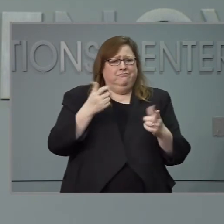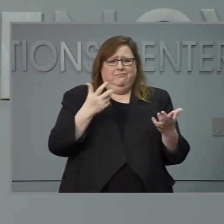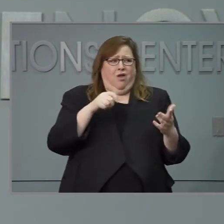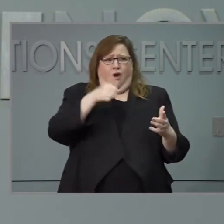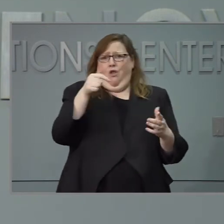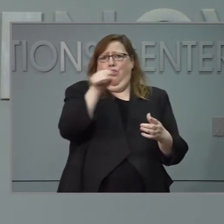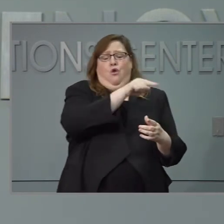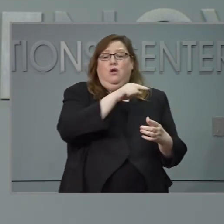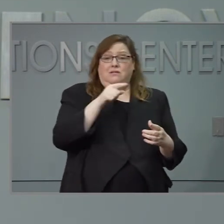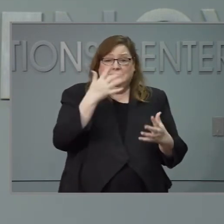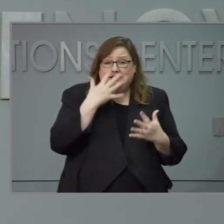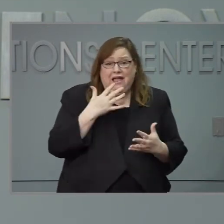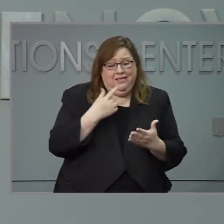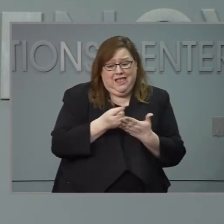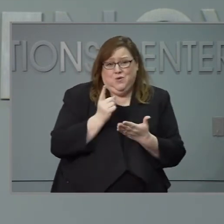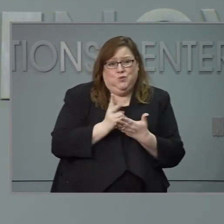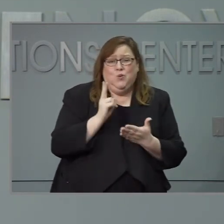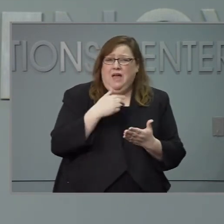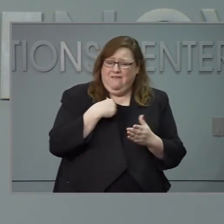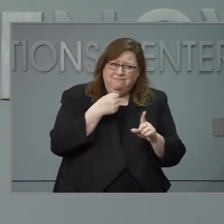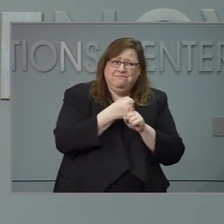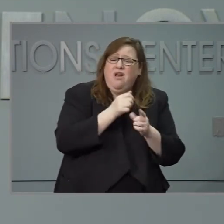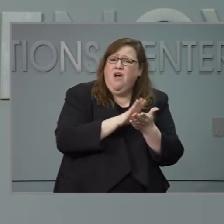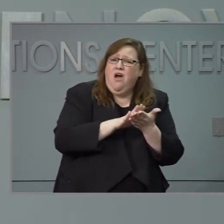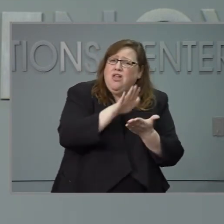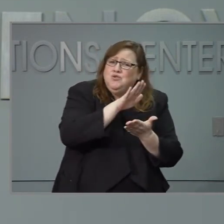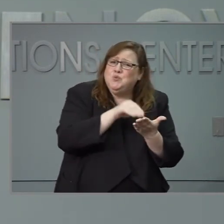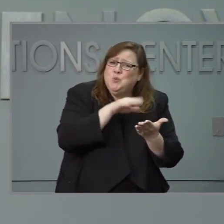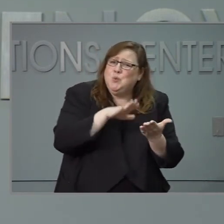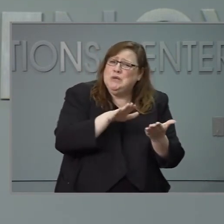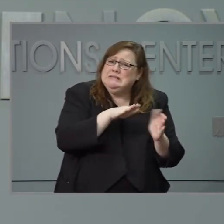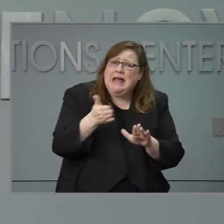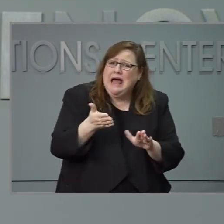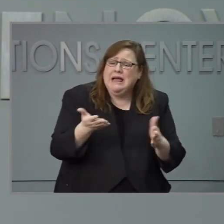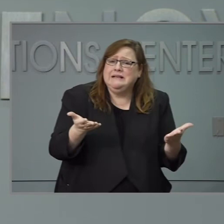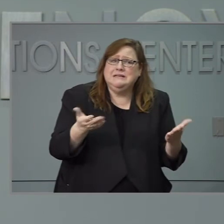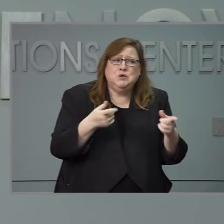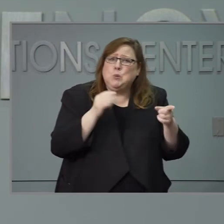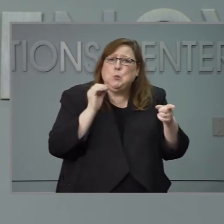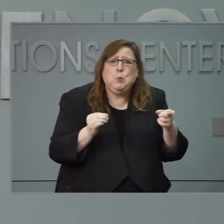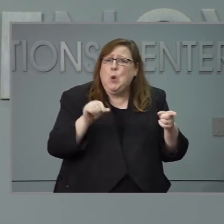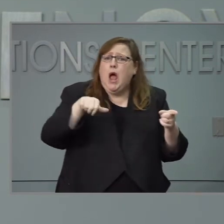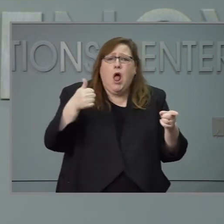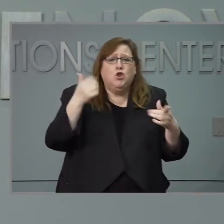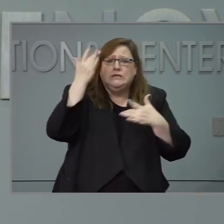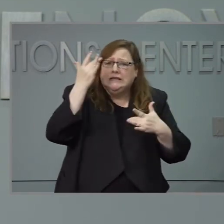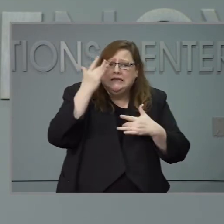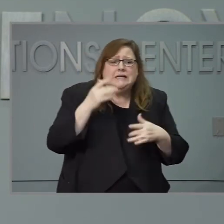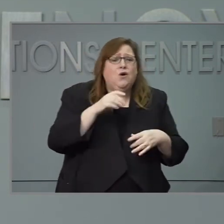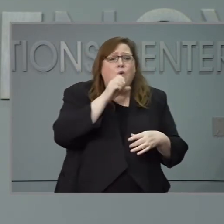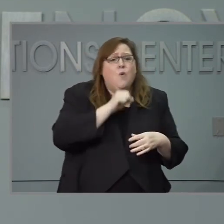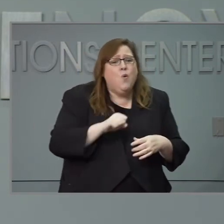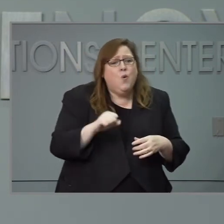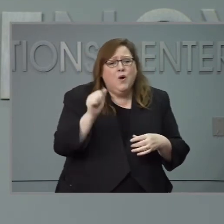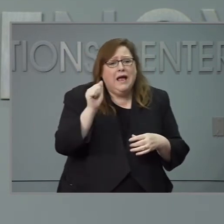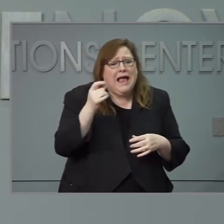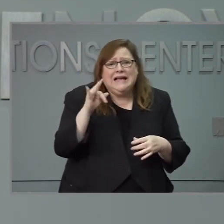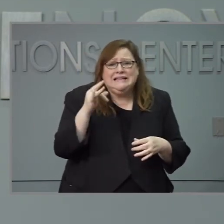VEZ, GENTE QUE NUNCA HA TENIDO QUE GASTAR UN CENTAVO EN SUS EMPRESAS, AHORA TIENEN QUE HACER, EL GOBIERNO DE CAROLINA